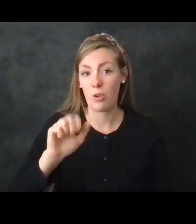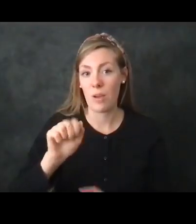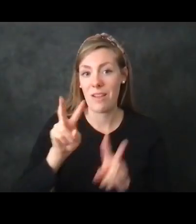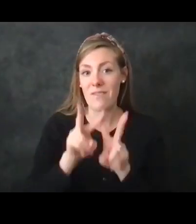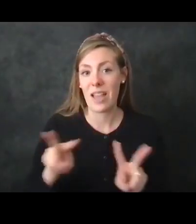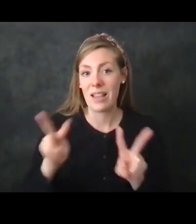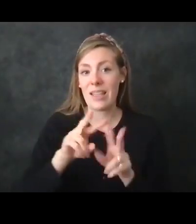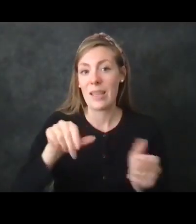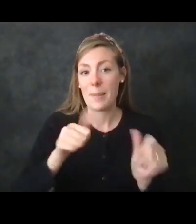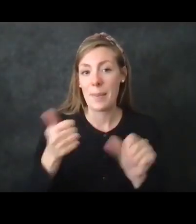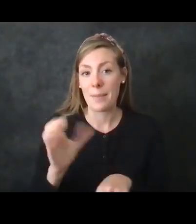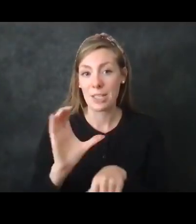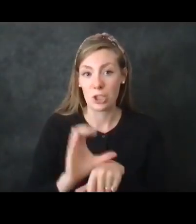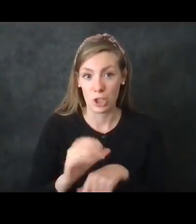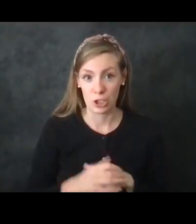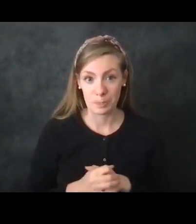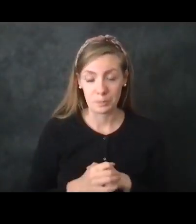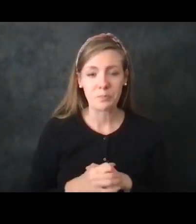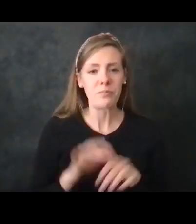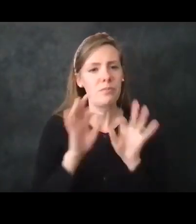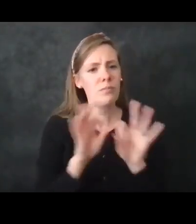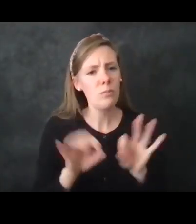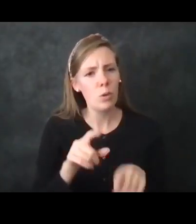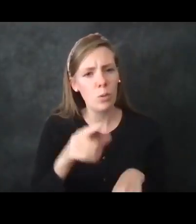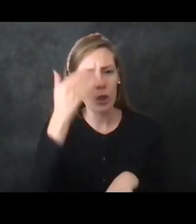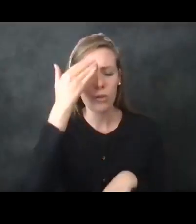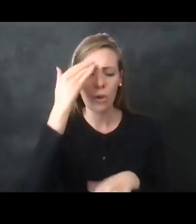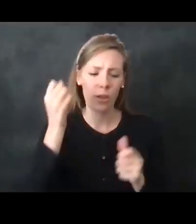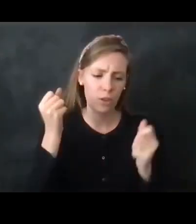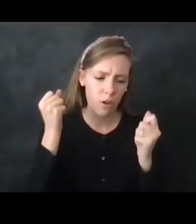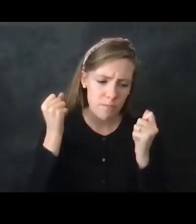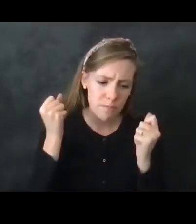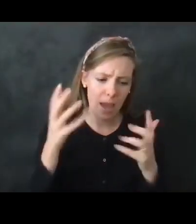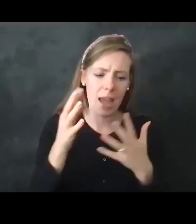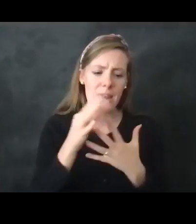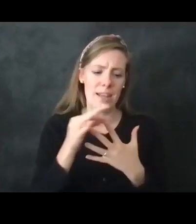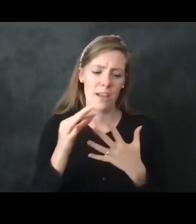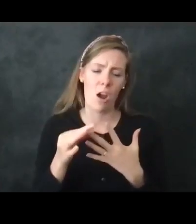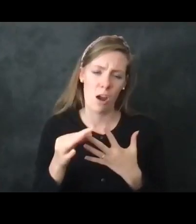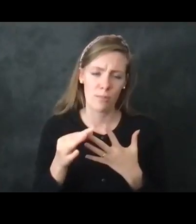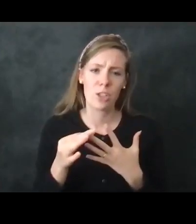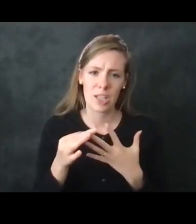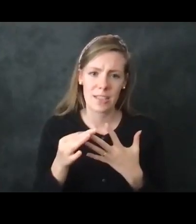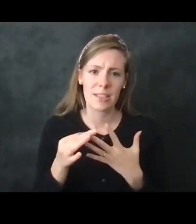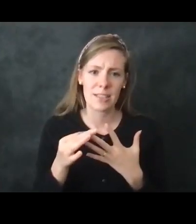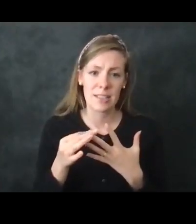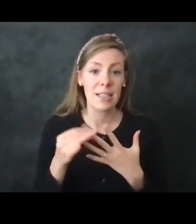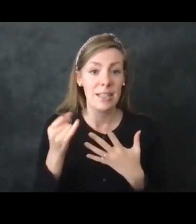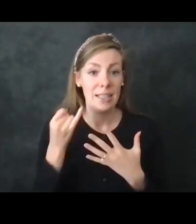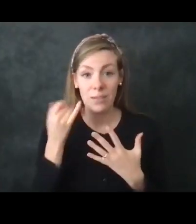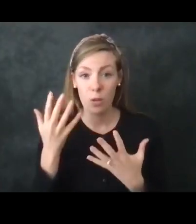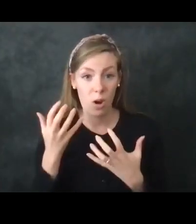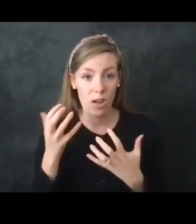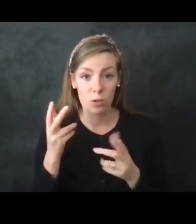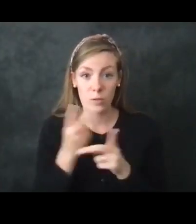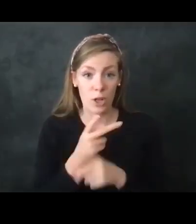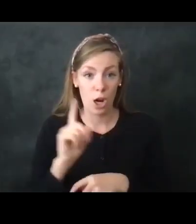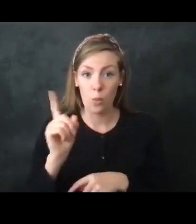It's critical for you to know that you have multiple testing options every day in Sonoma County to find out where these testing clinics are and how to sign up,